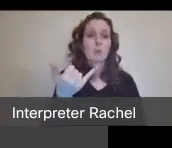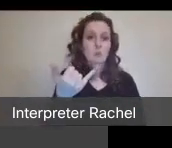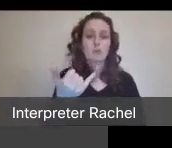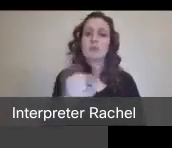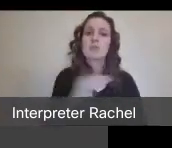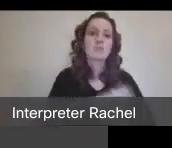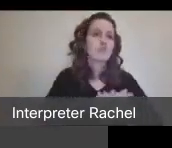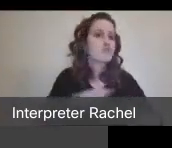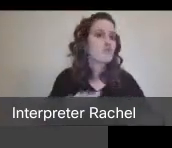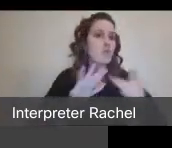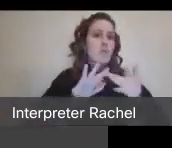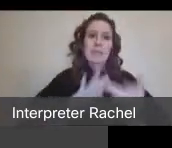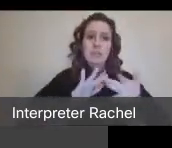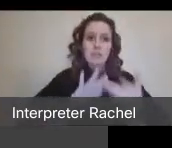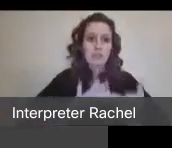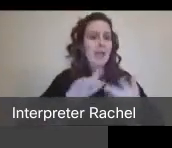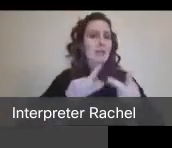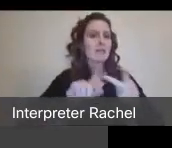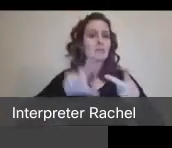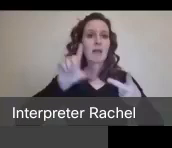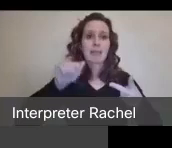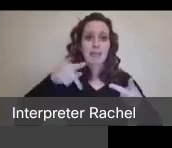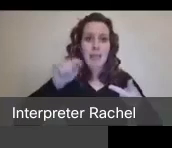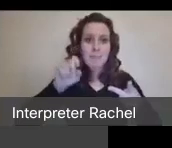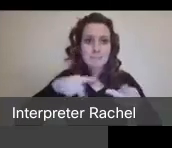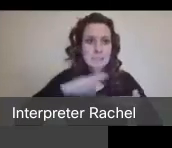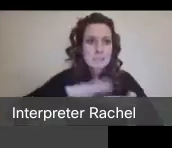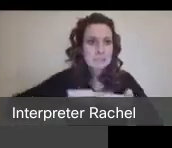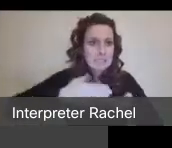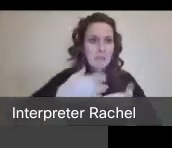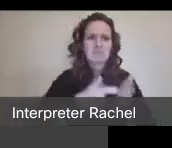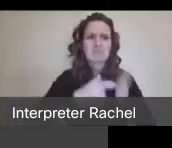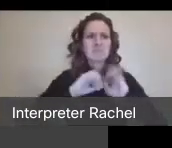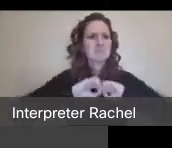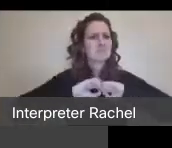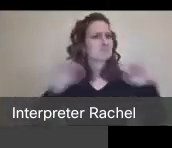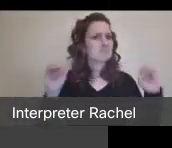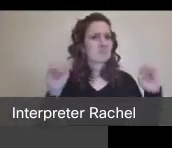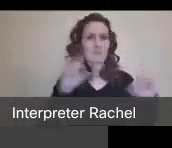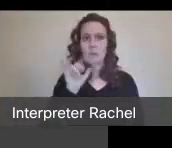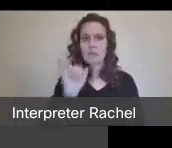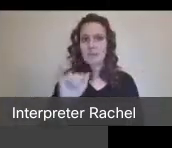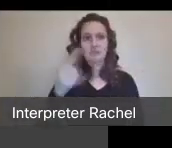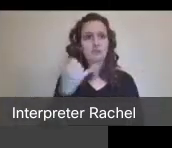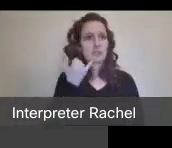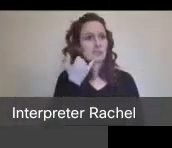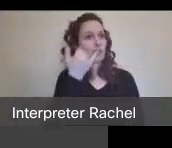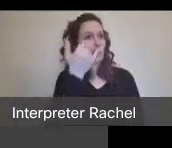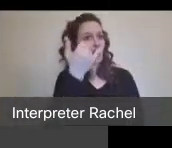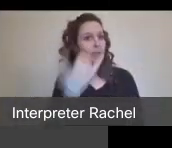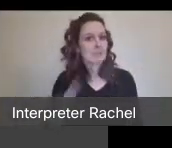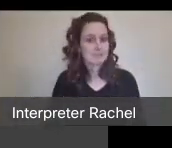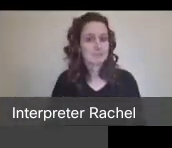or laptop or any kind of device required for this one, just a telephone. And finally, on March